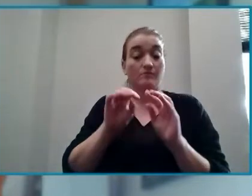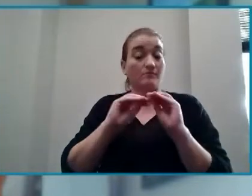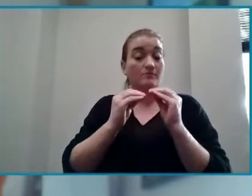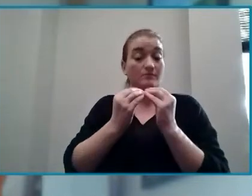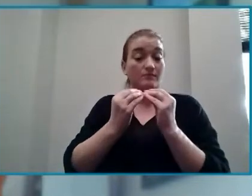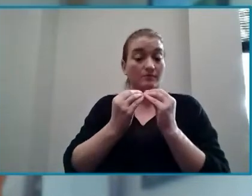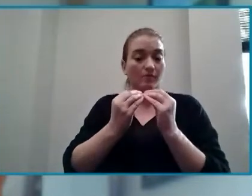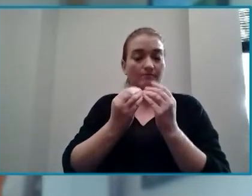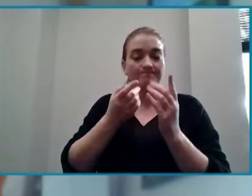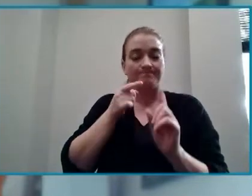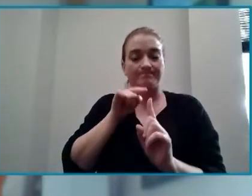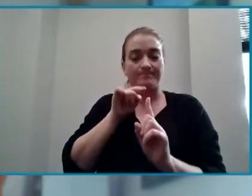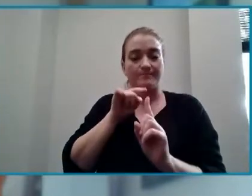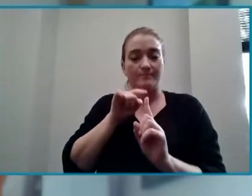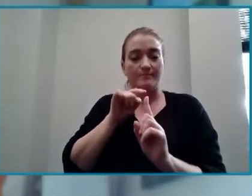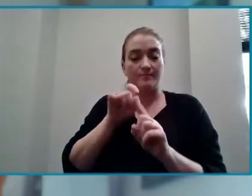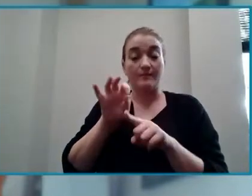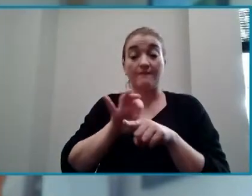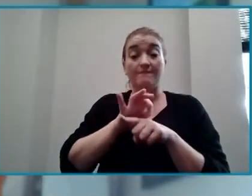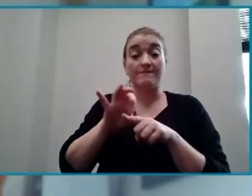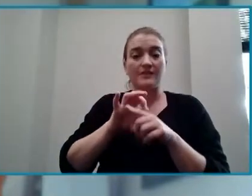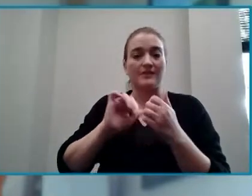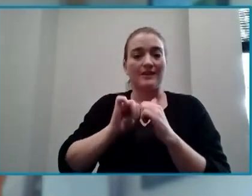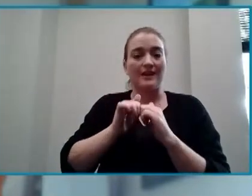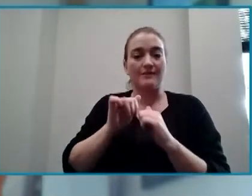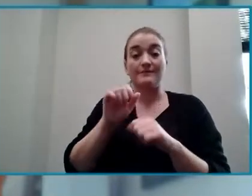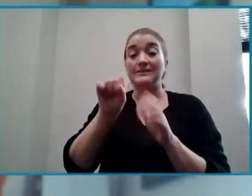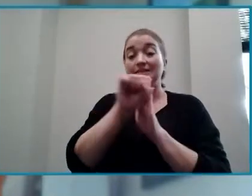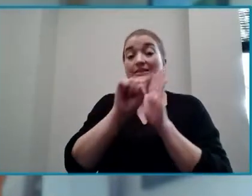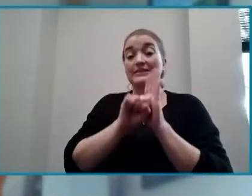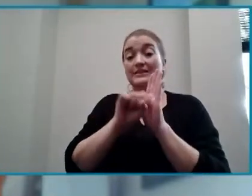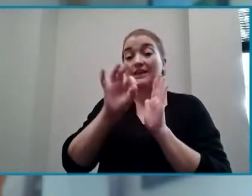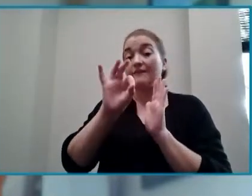uh, functions as the state folk life program for Texas. And what does that mean?